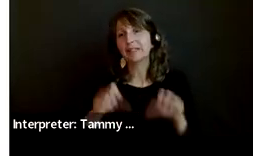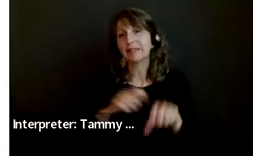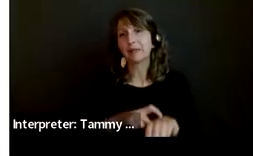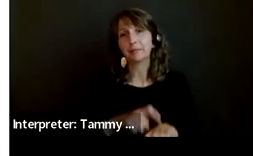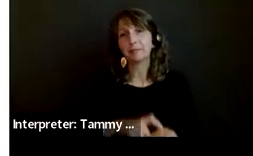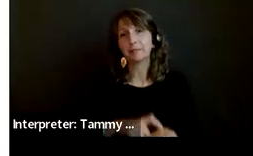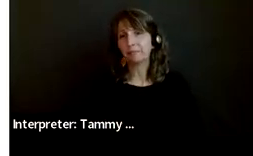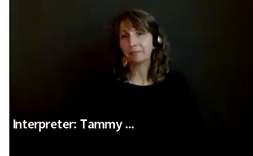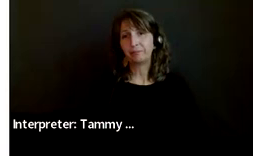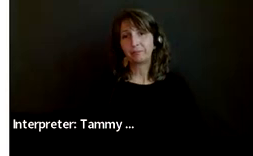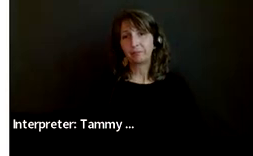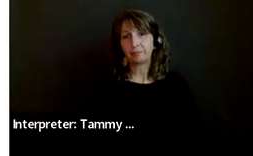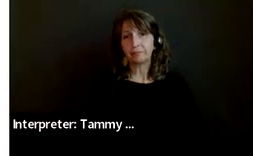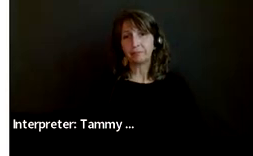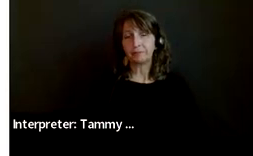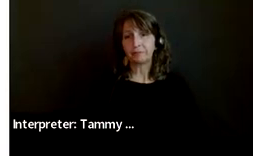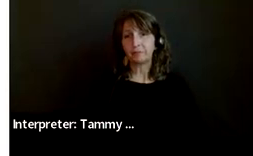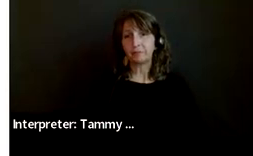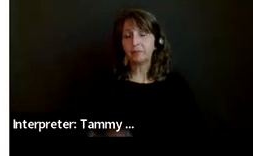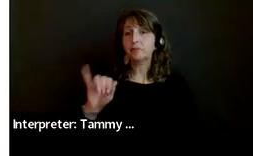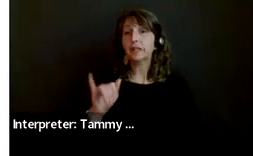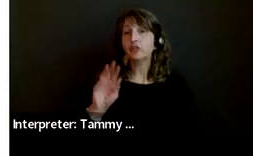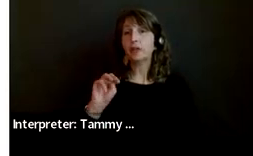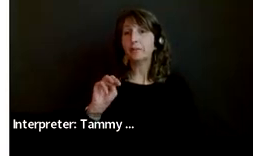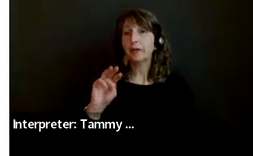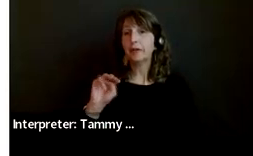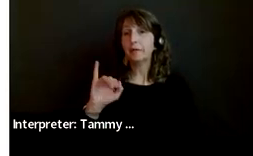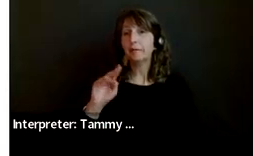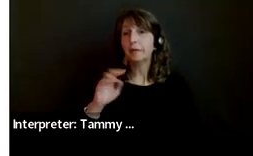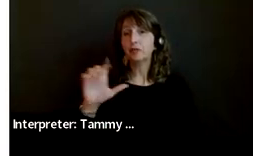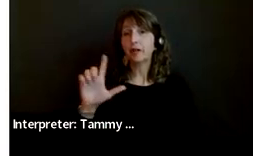And, I will, Jim, Mitchell asked if we can put the dashboard URL and the Q&A.